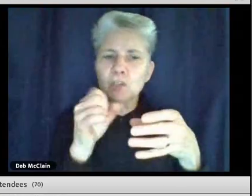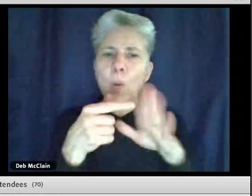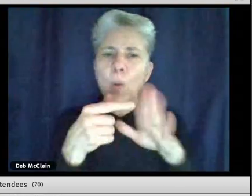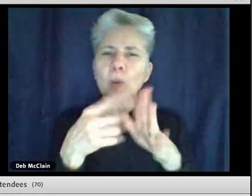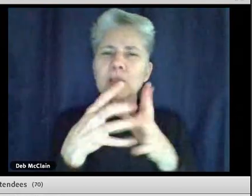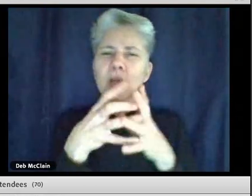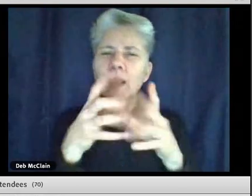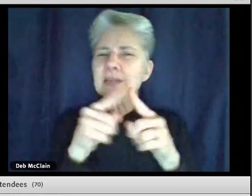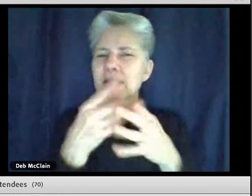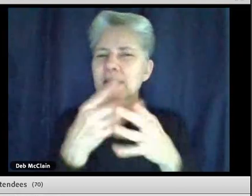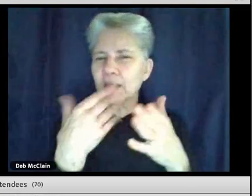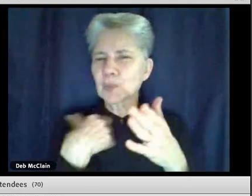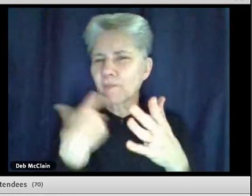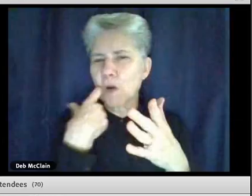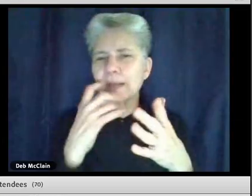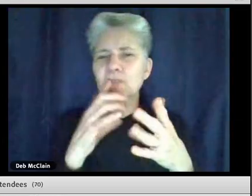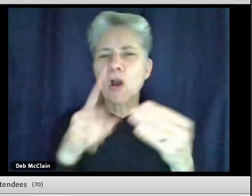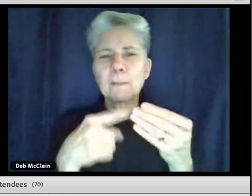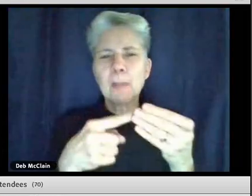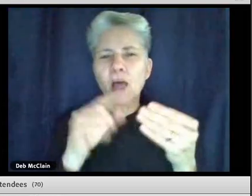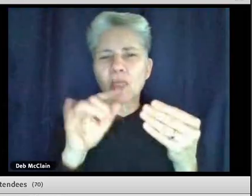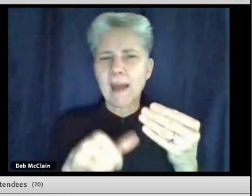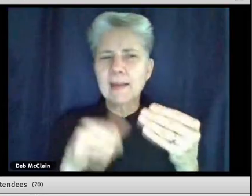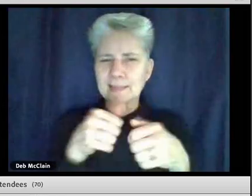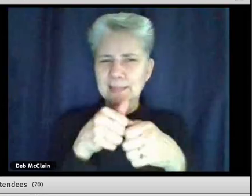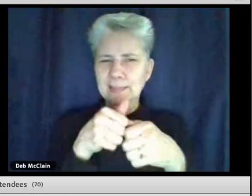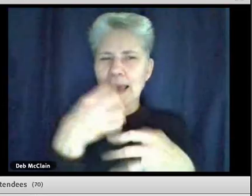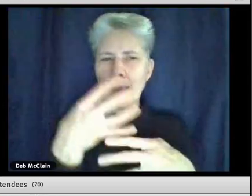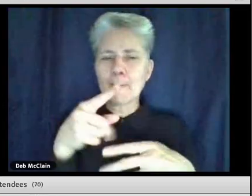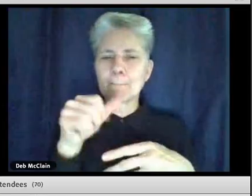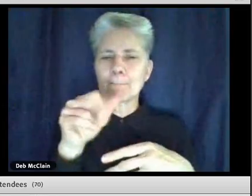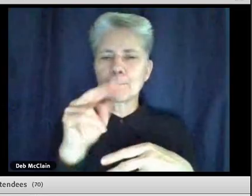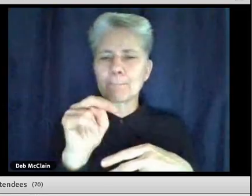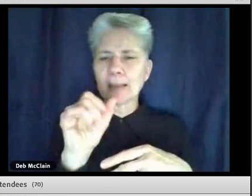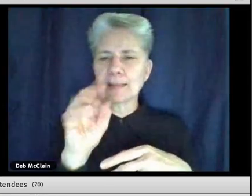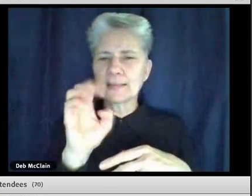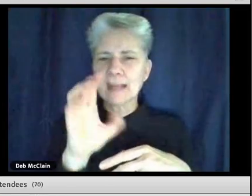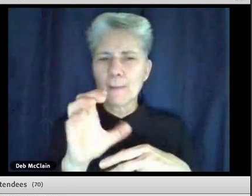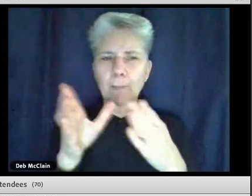Again, it points to a lot of the same things we've talked about. "Pandemic Preparedness,"